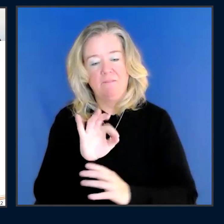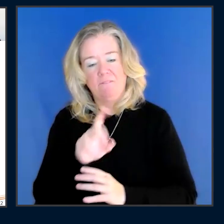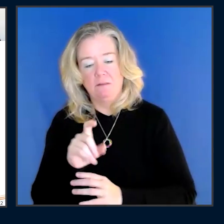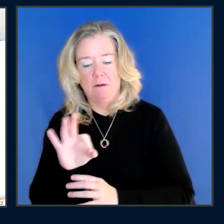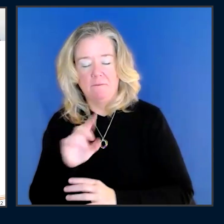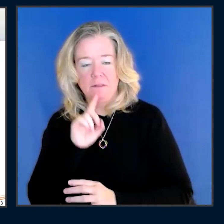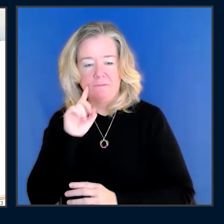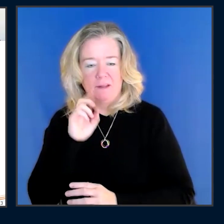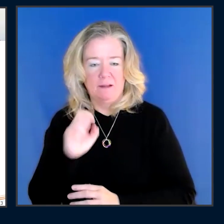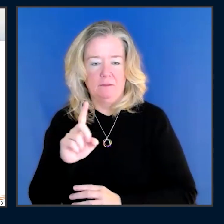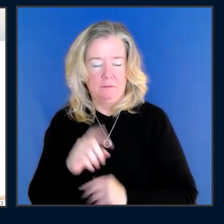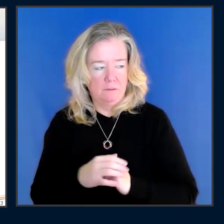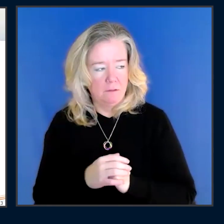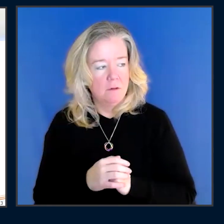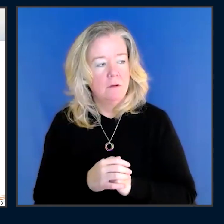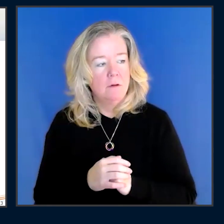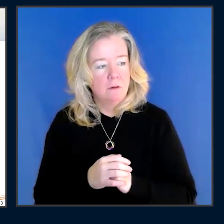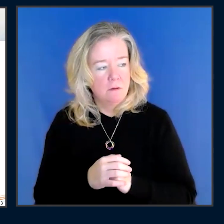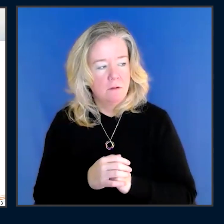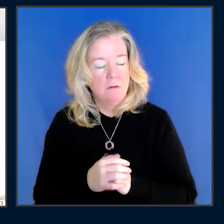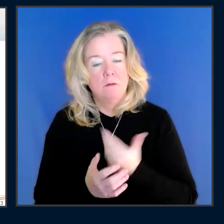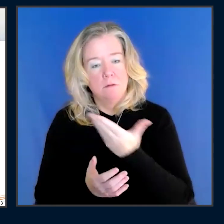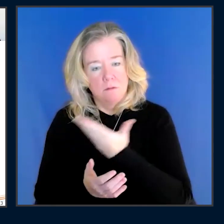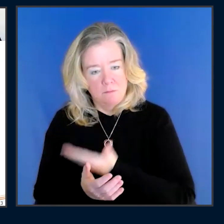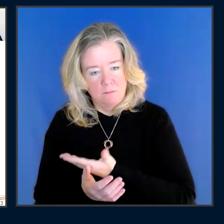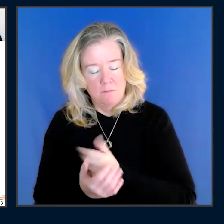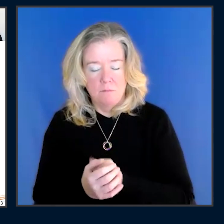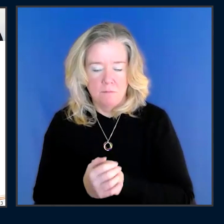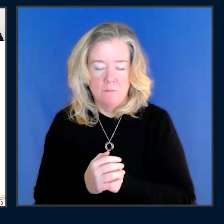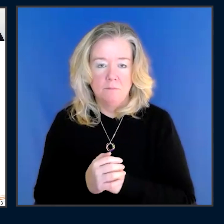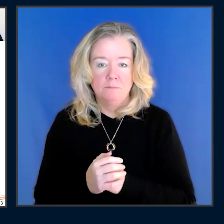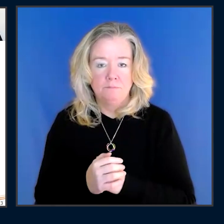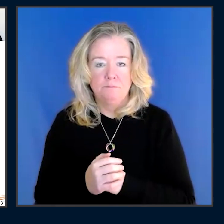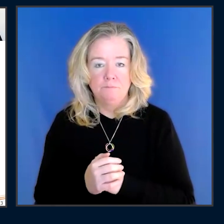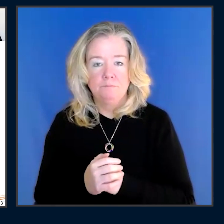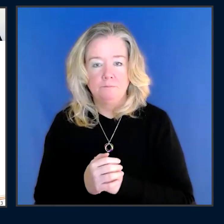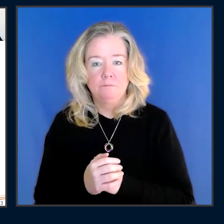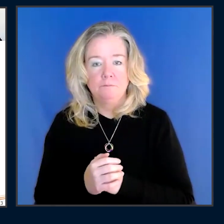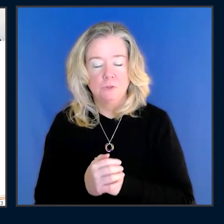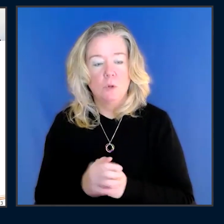in the field of deaf education.